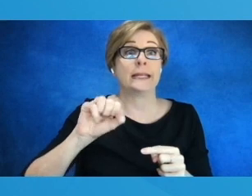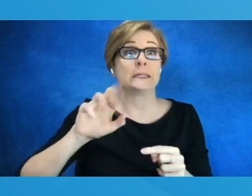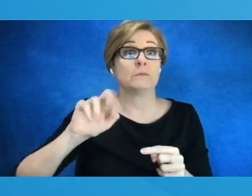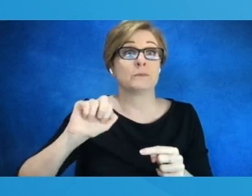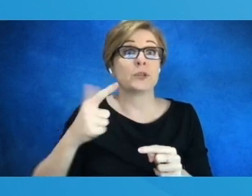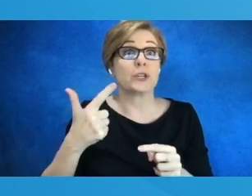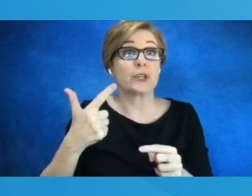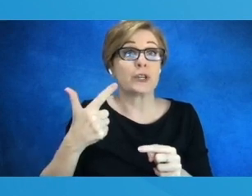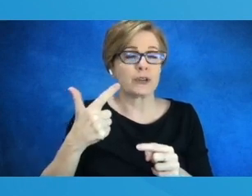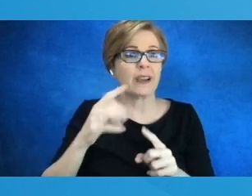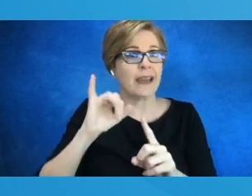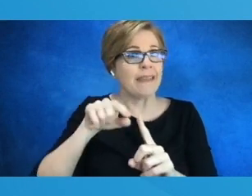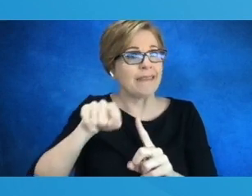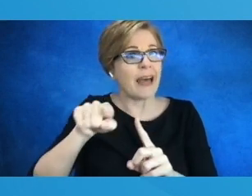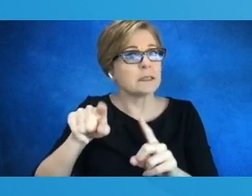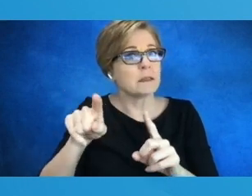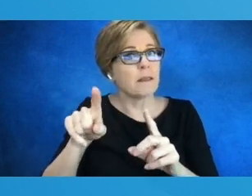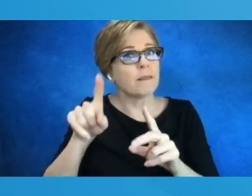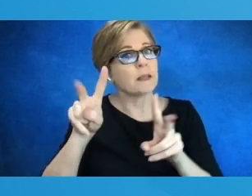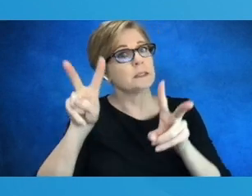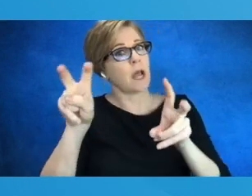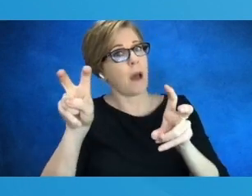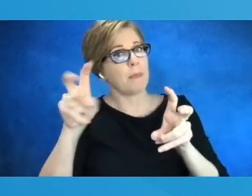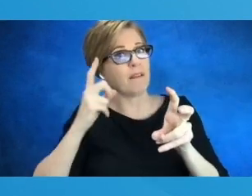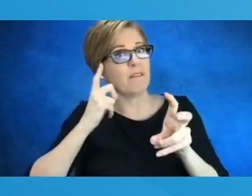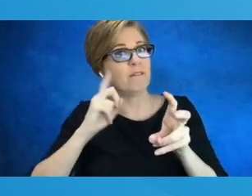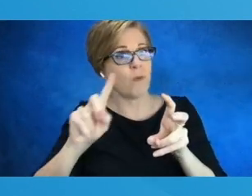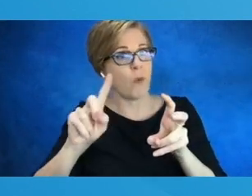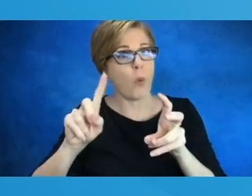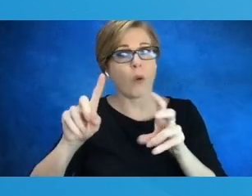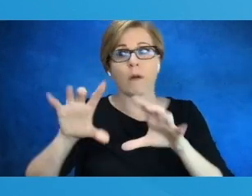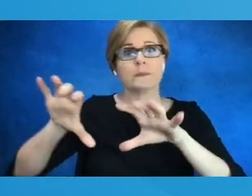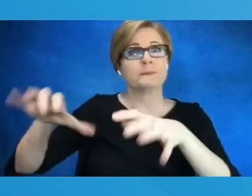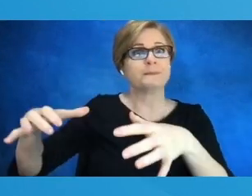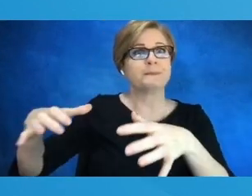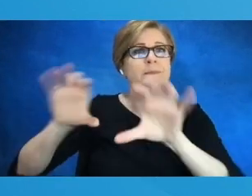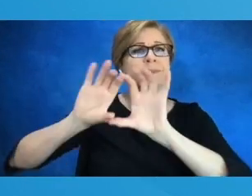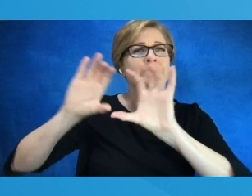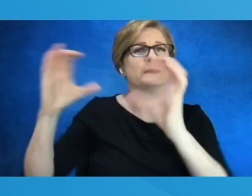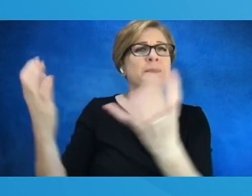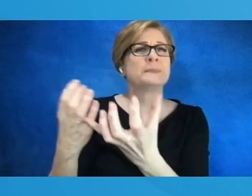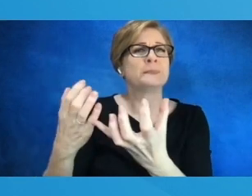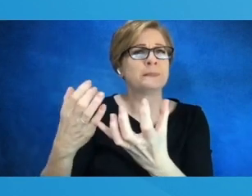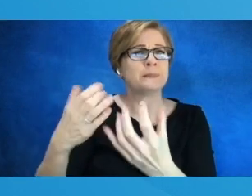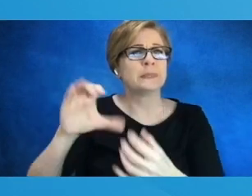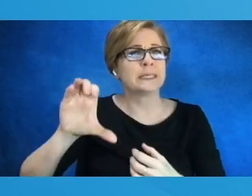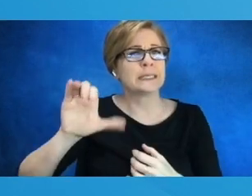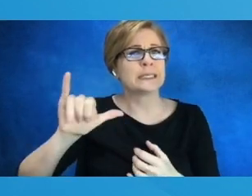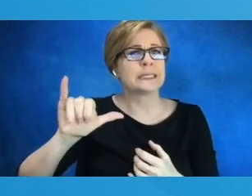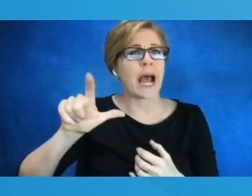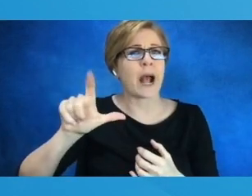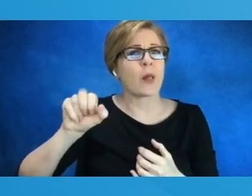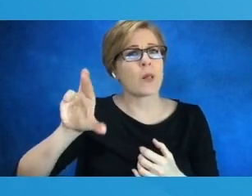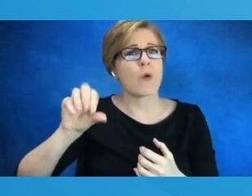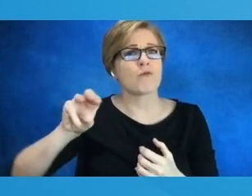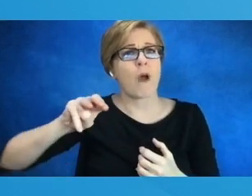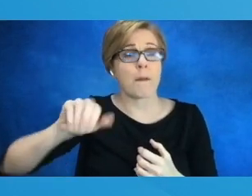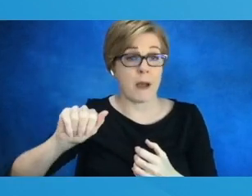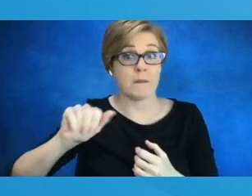And a Civil War battle fought between July 1st and 3rd in the year 1863 in Adams County,